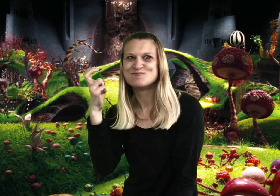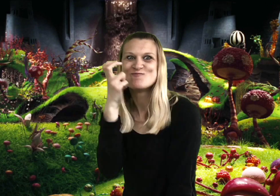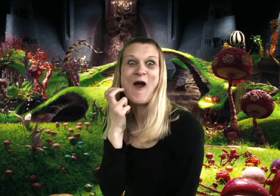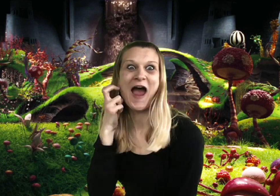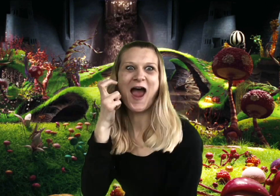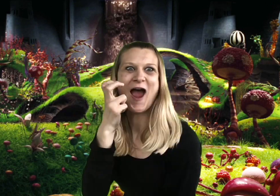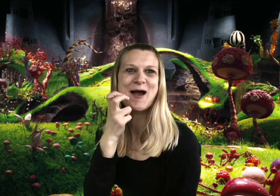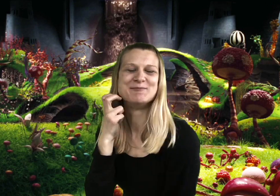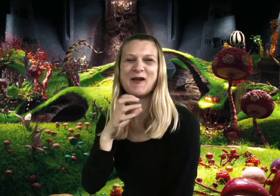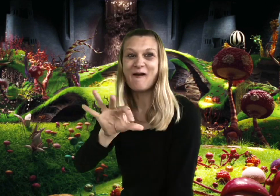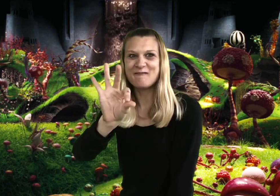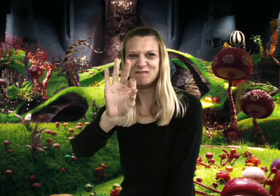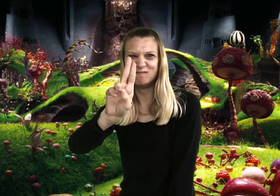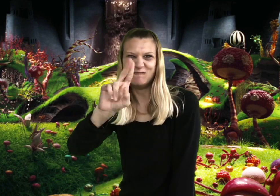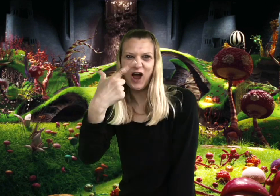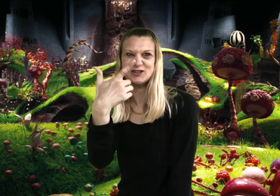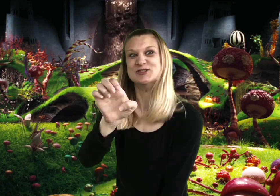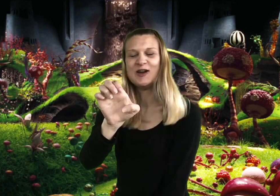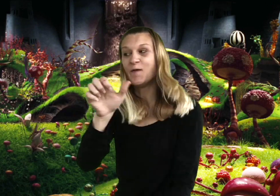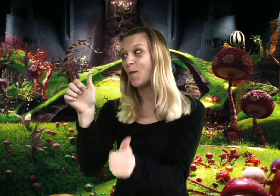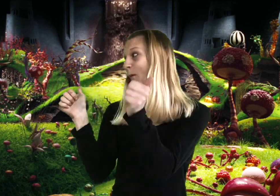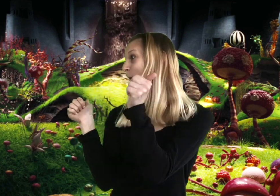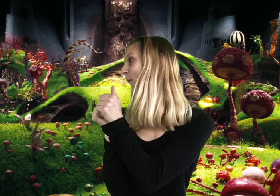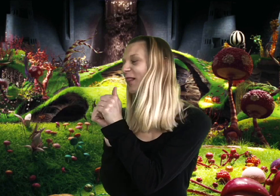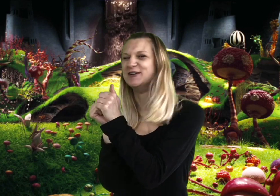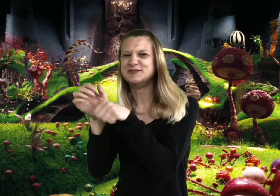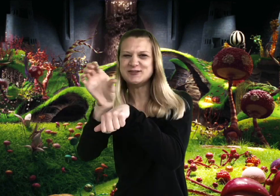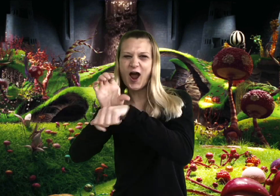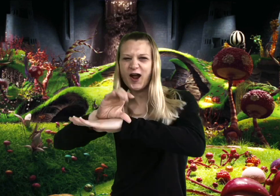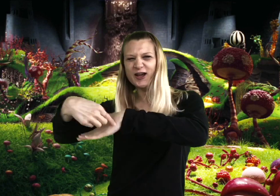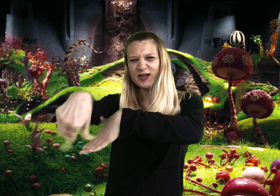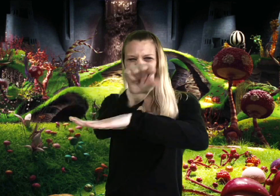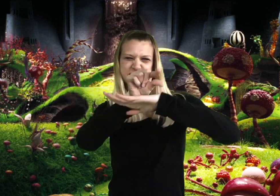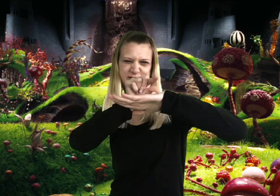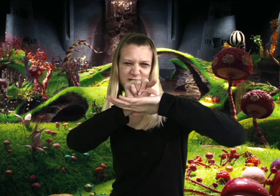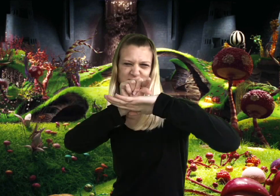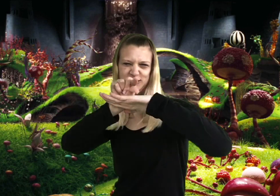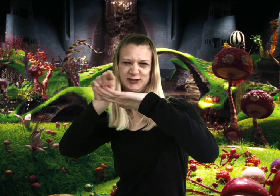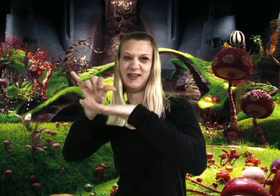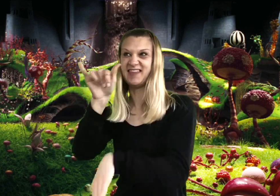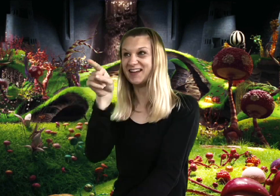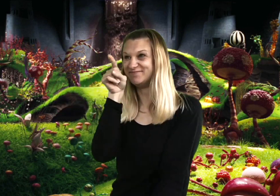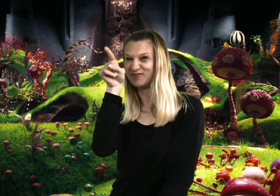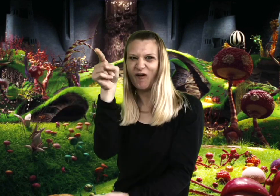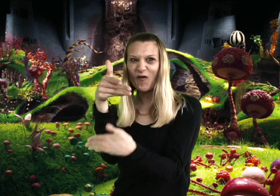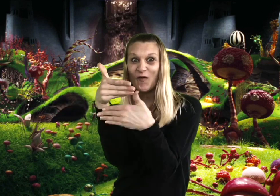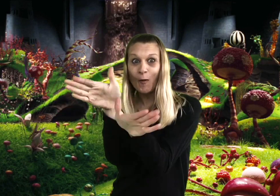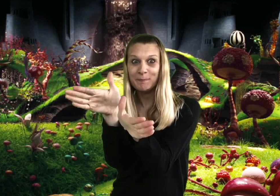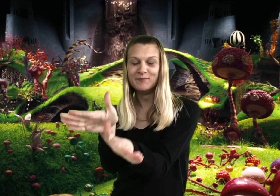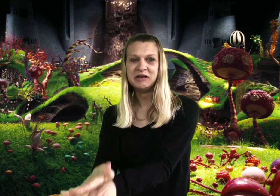strawberry-flavored chocolate-coated fudge..."